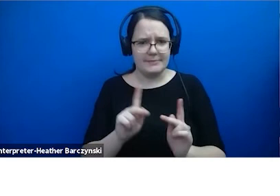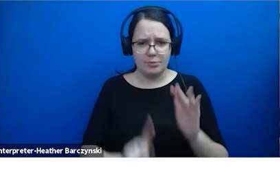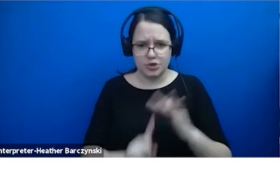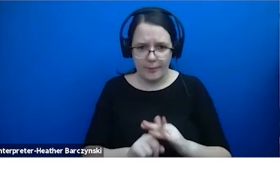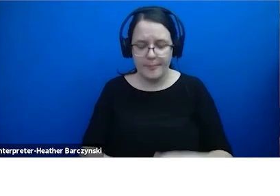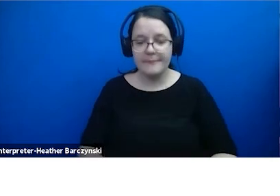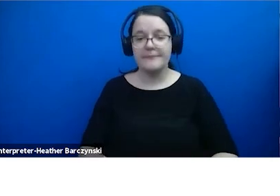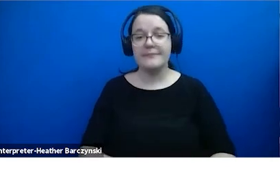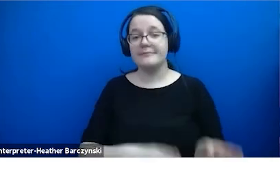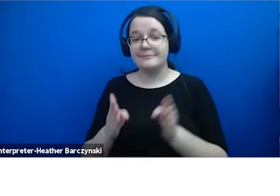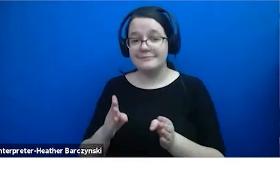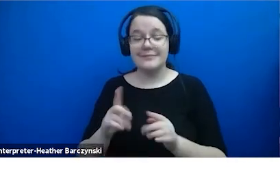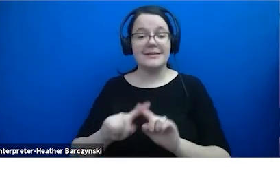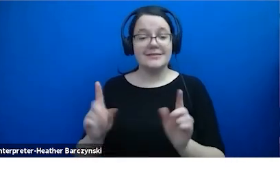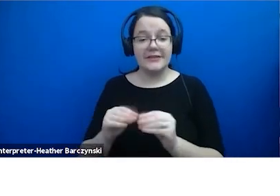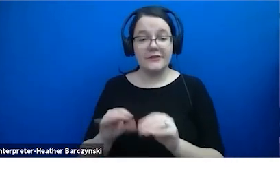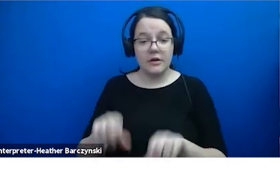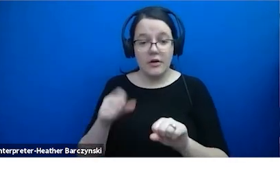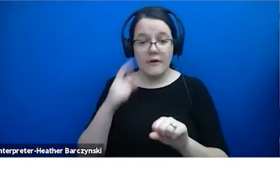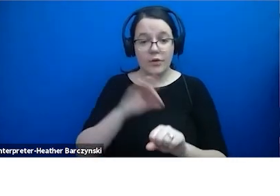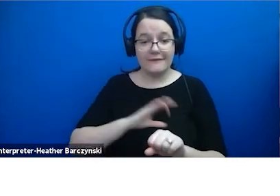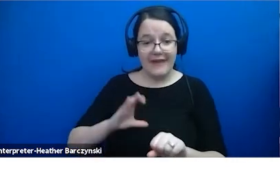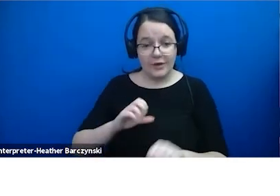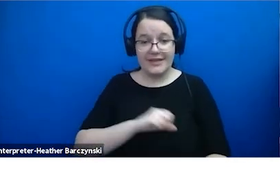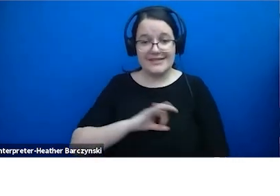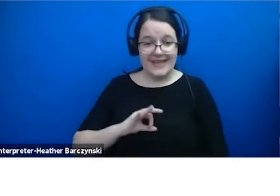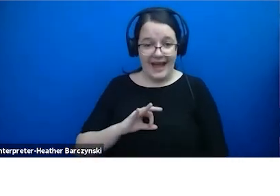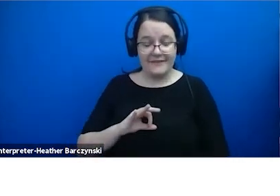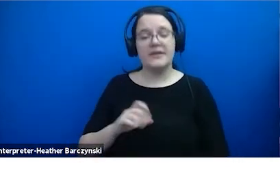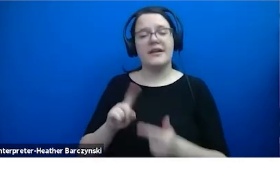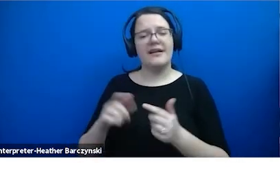we had a different one for faculty and staff and then we had a separate town call for the ancillary